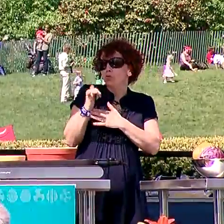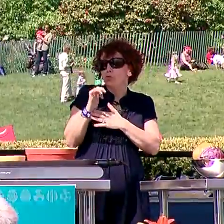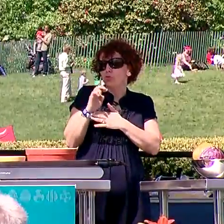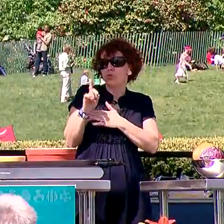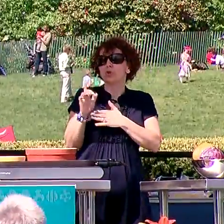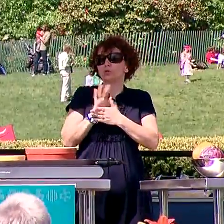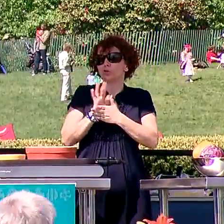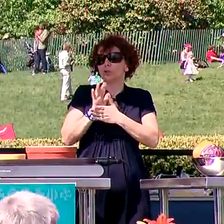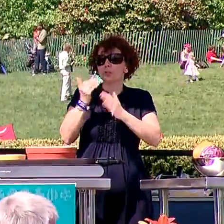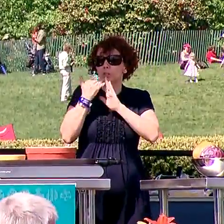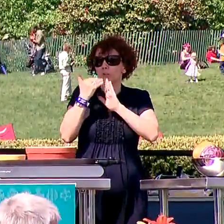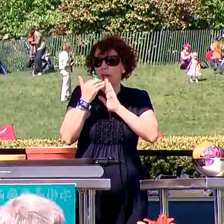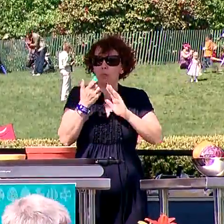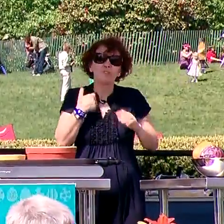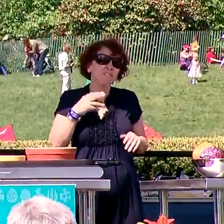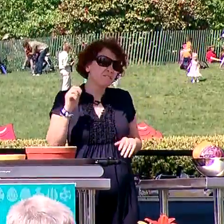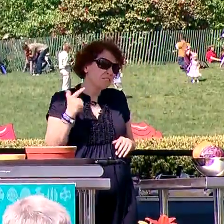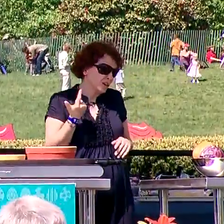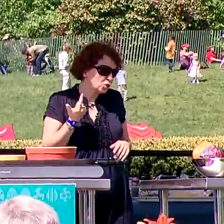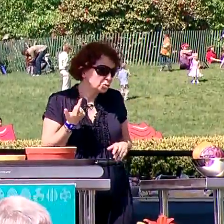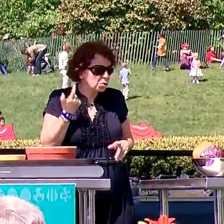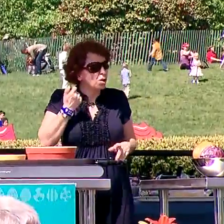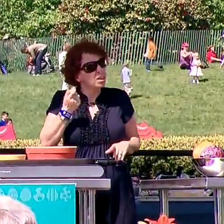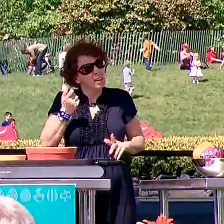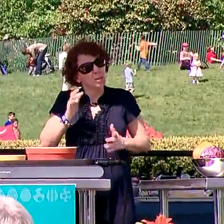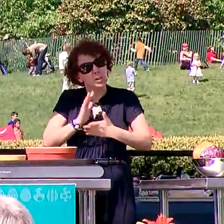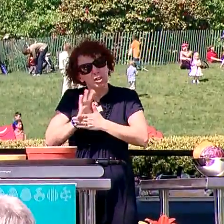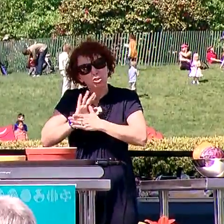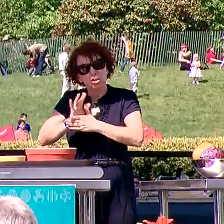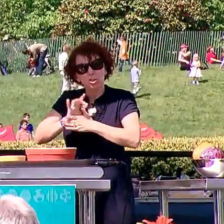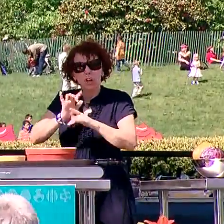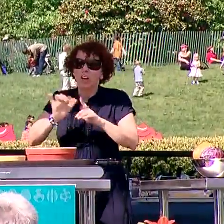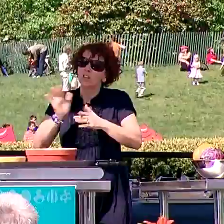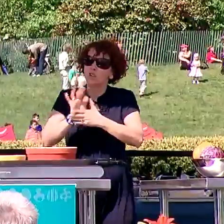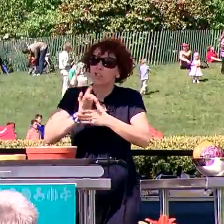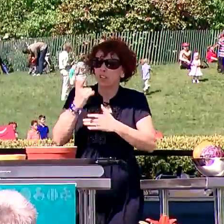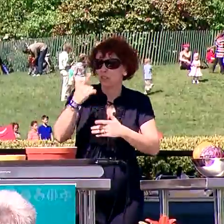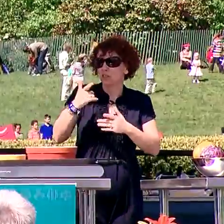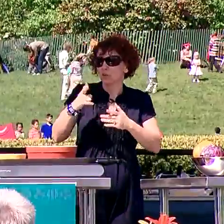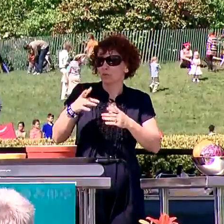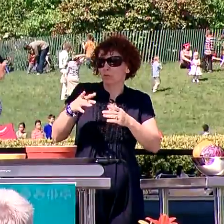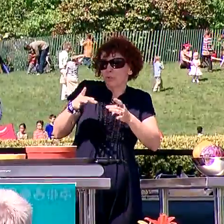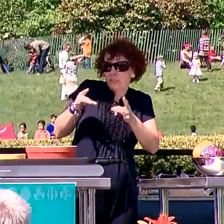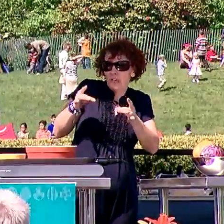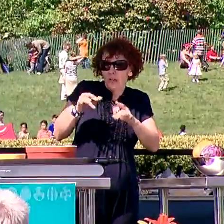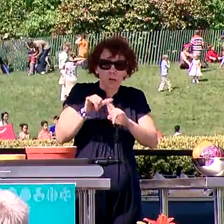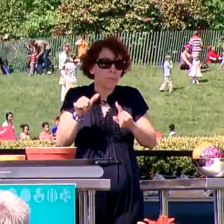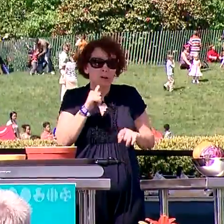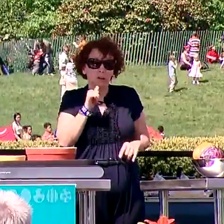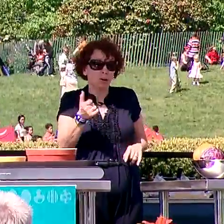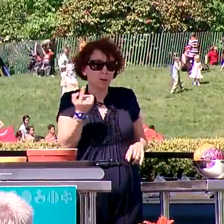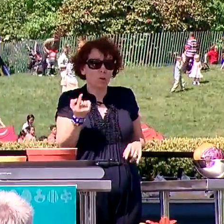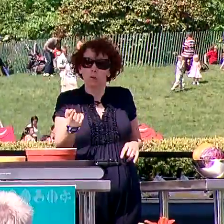there and you have a little cheese for glue, but it's cheese for glue, it's not just, you know, gratuitous cheese.